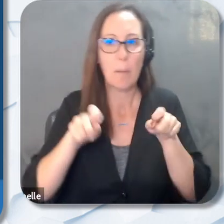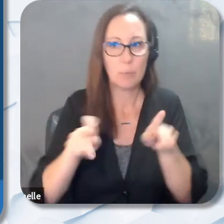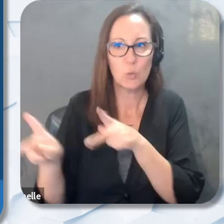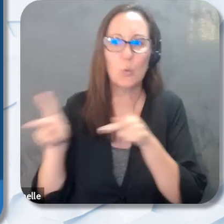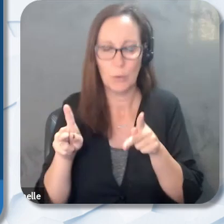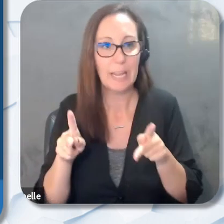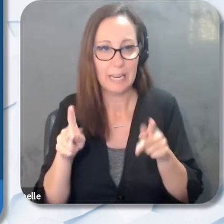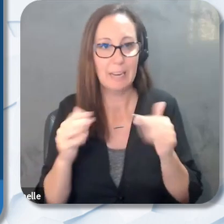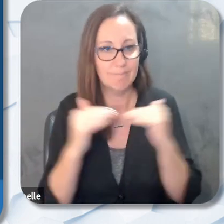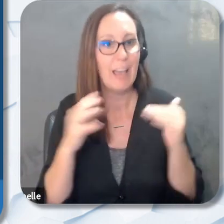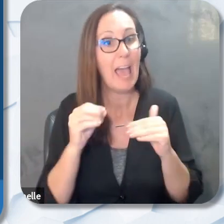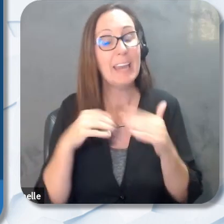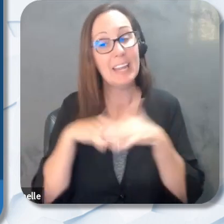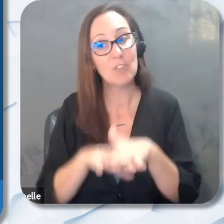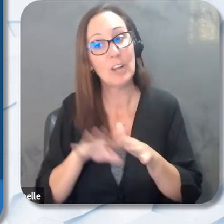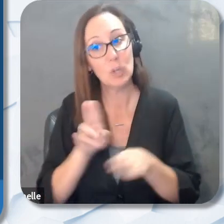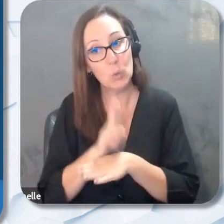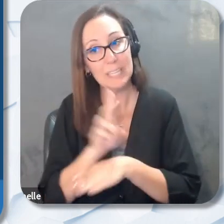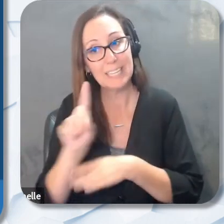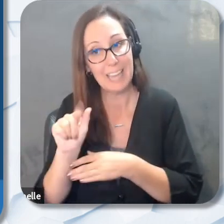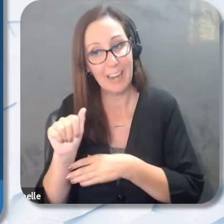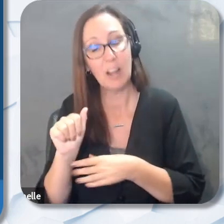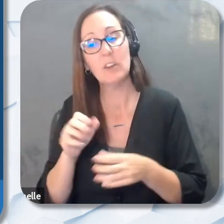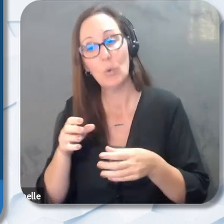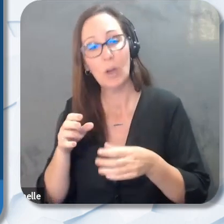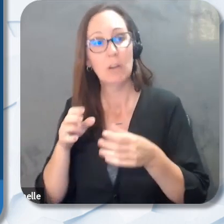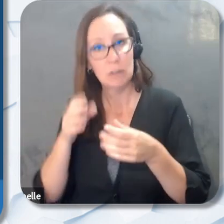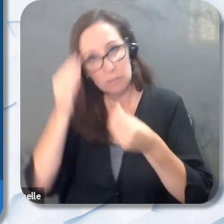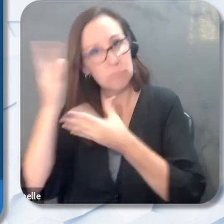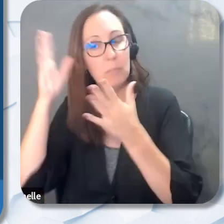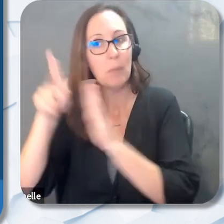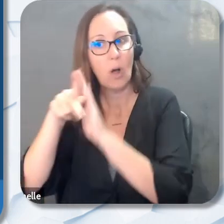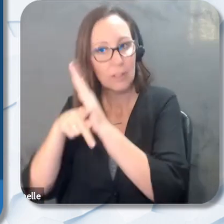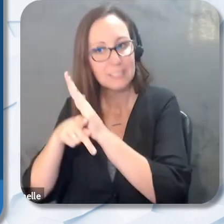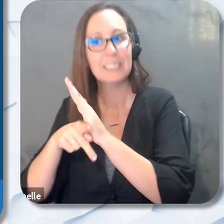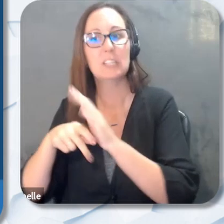and integrating and using data to inform policies through stronger connections between preschool